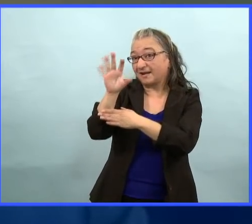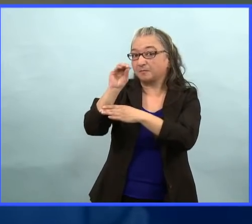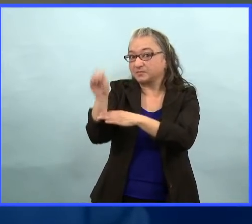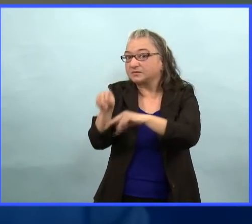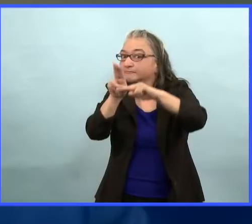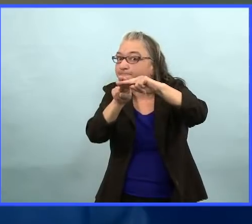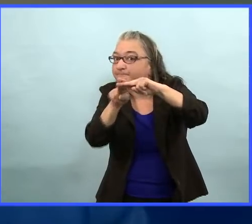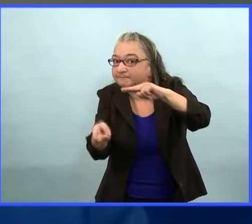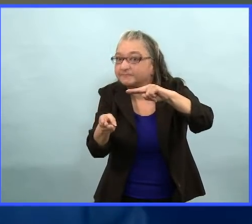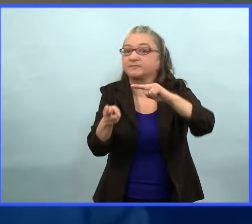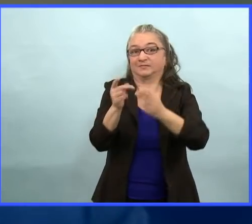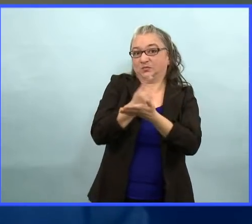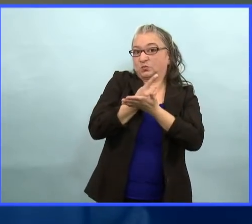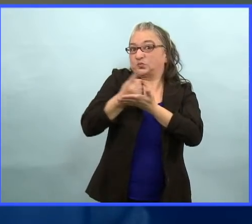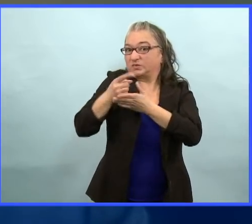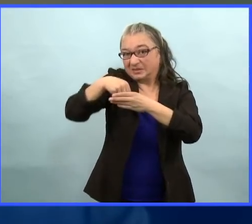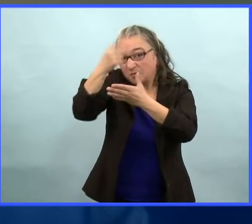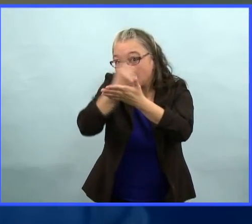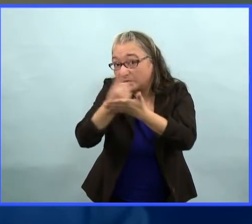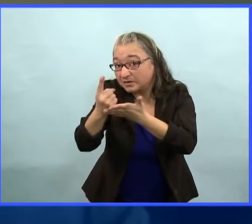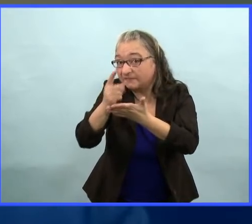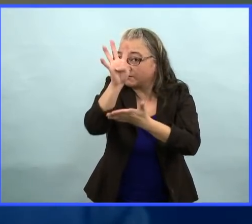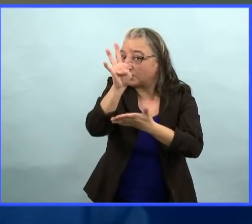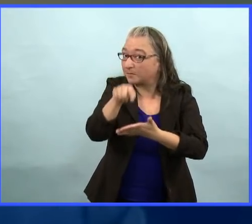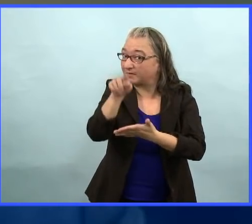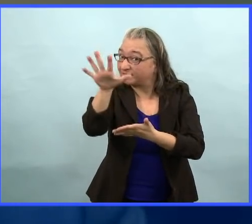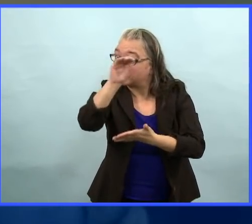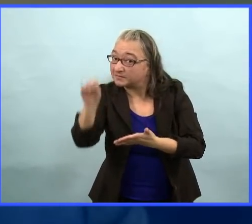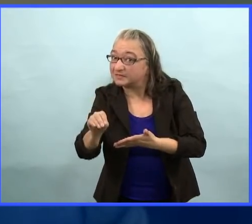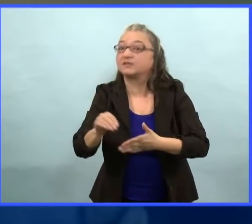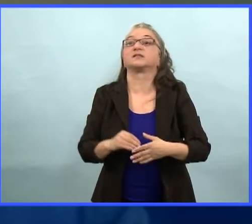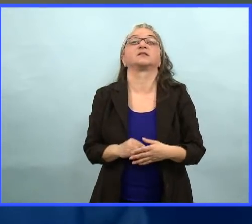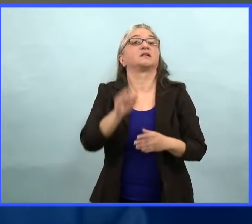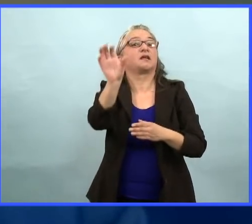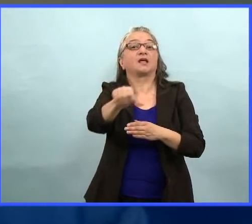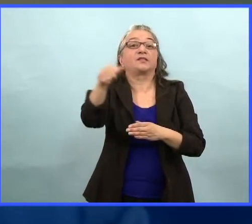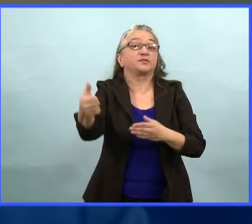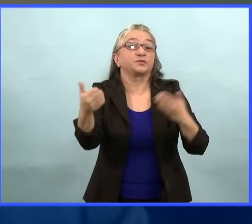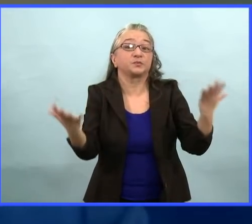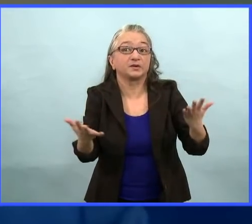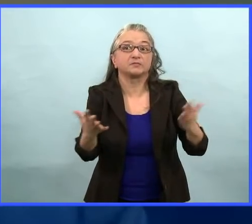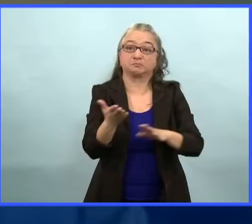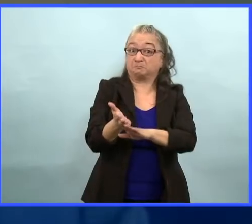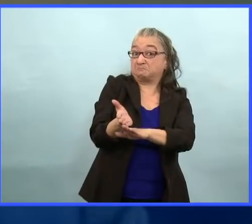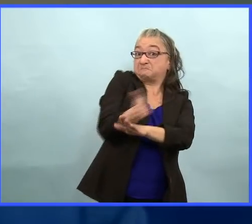to give some context the number of covert positive patients in hospital was increasing as much